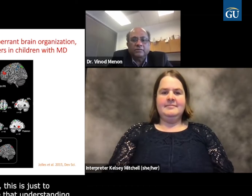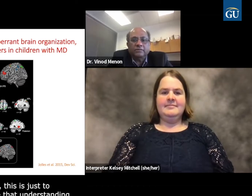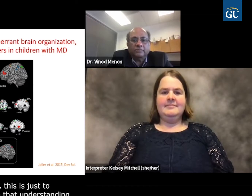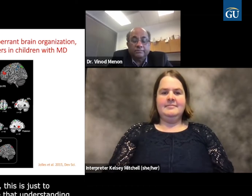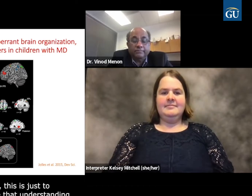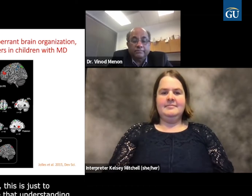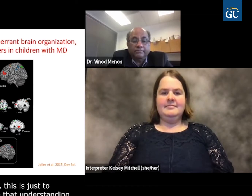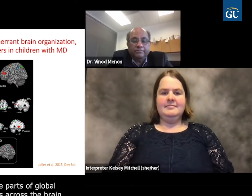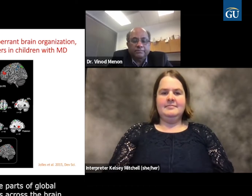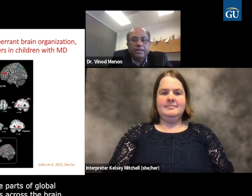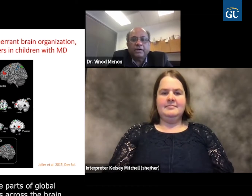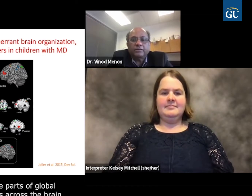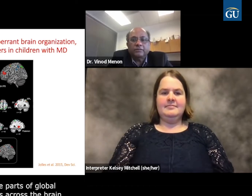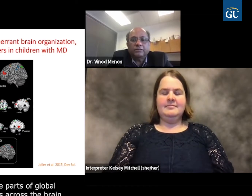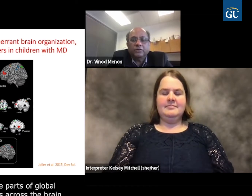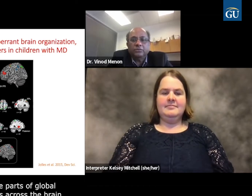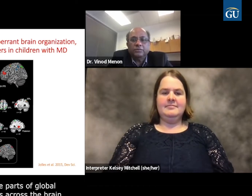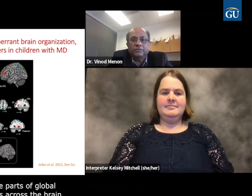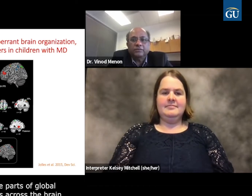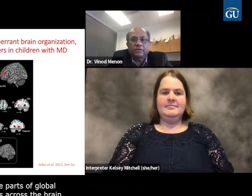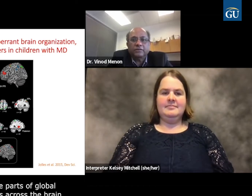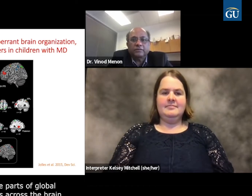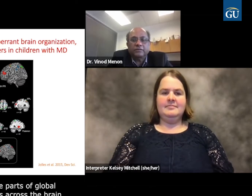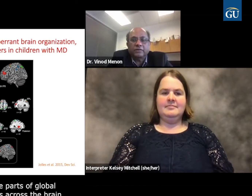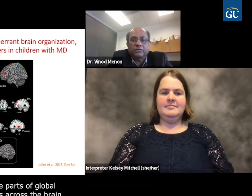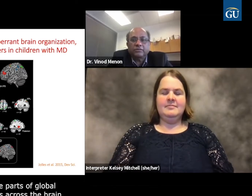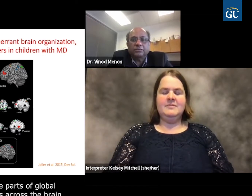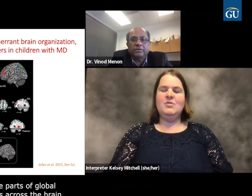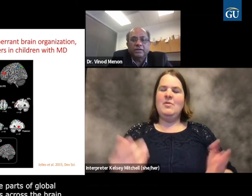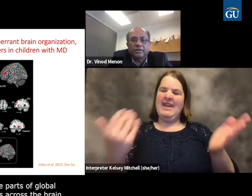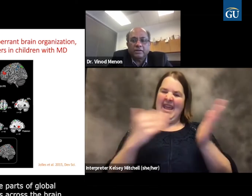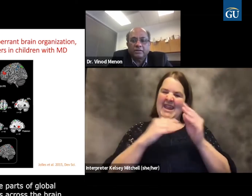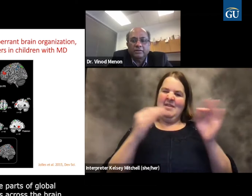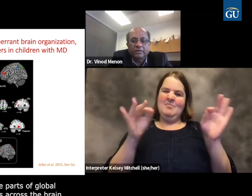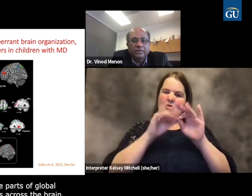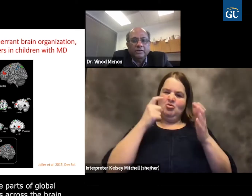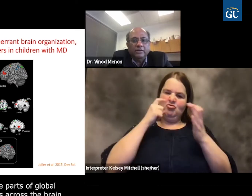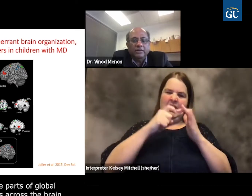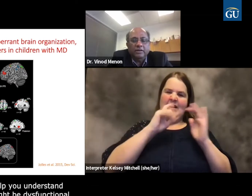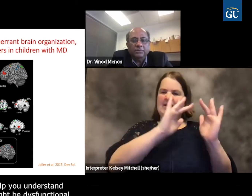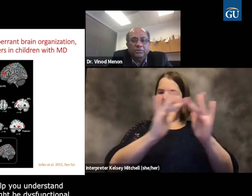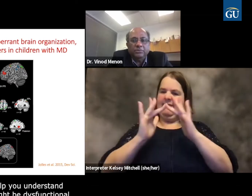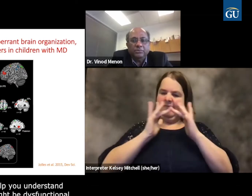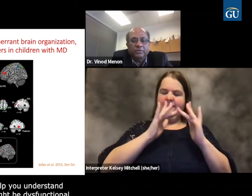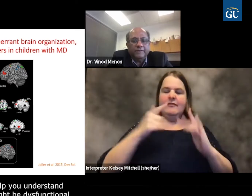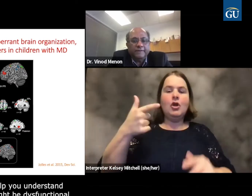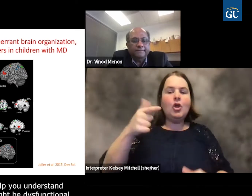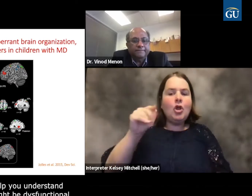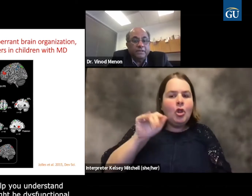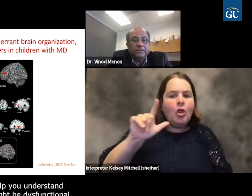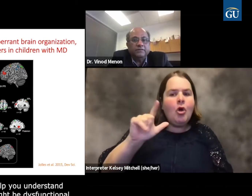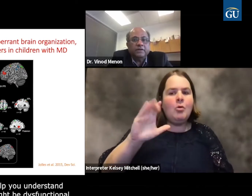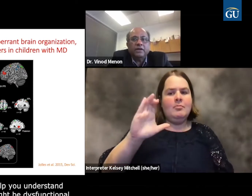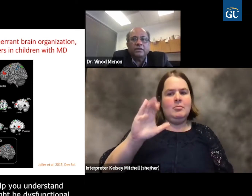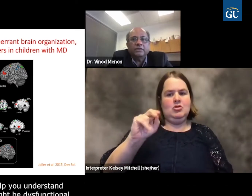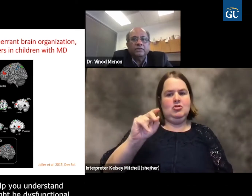understanding these parts of global circuits and across the